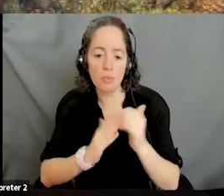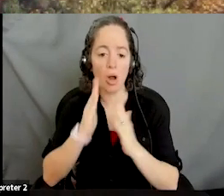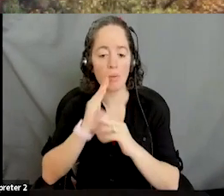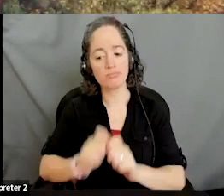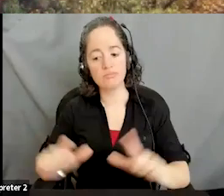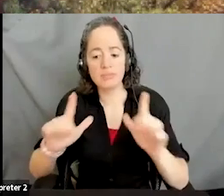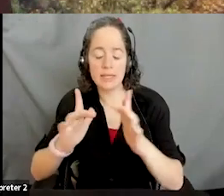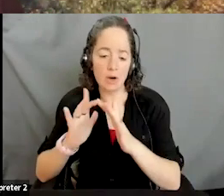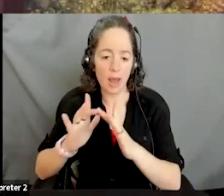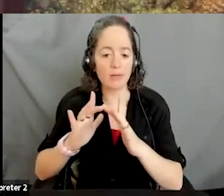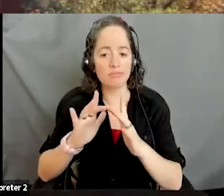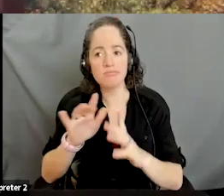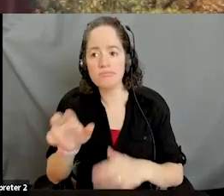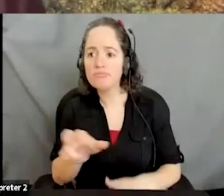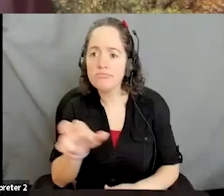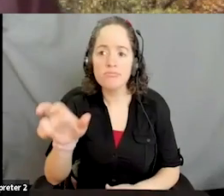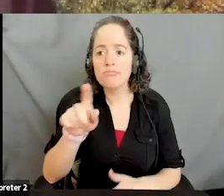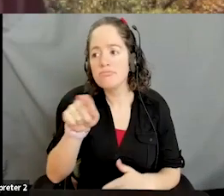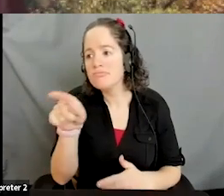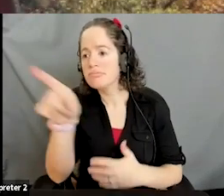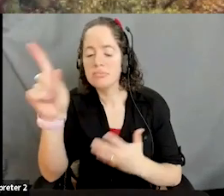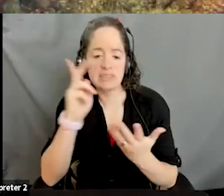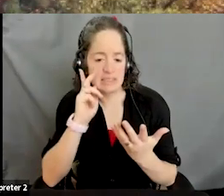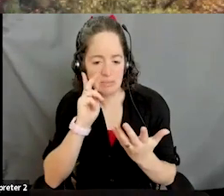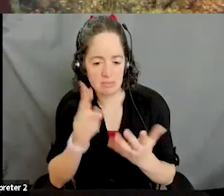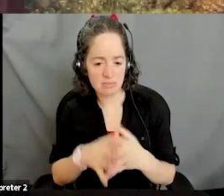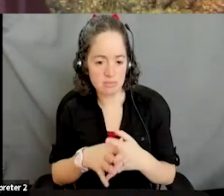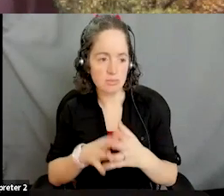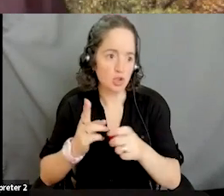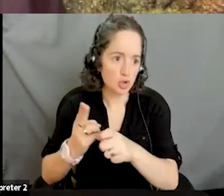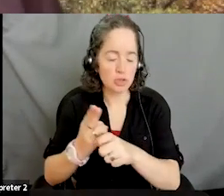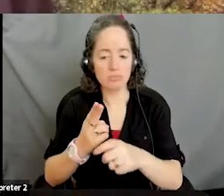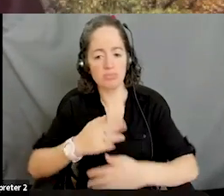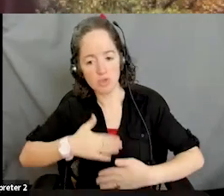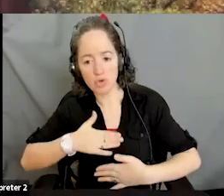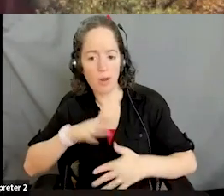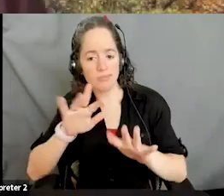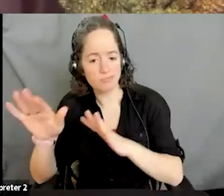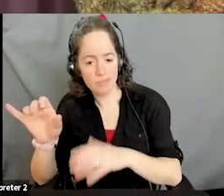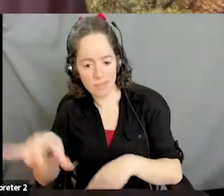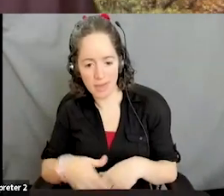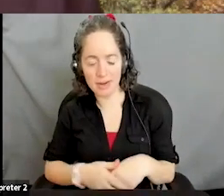That is why I call that a shallow awareness. It's just an awareness of the set of technical requirements.